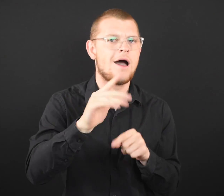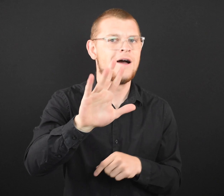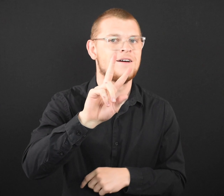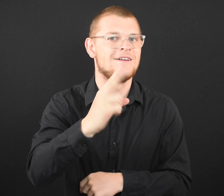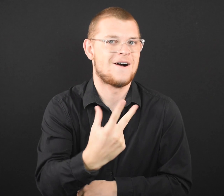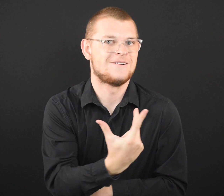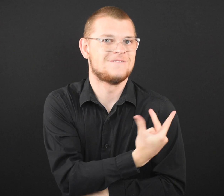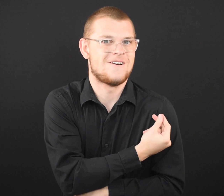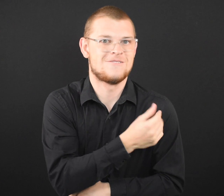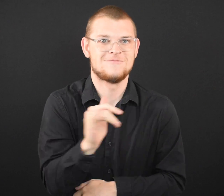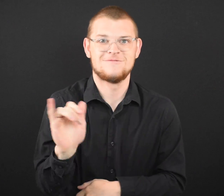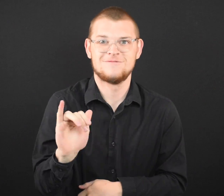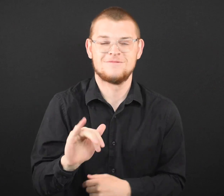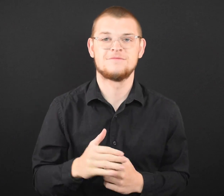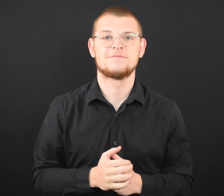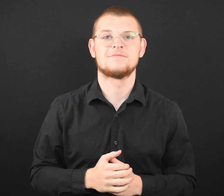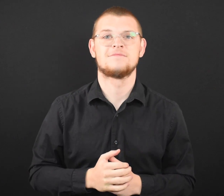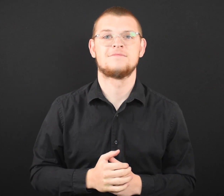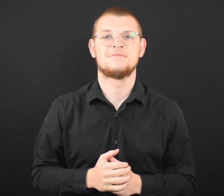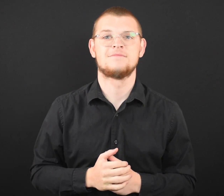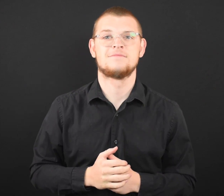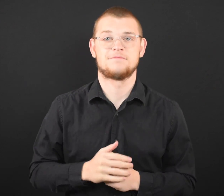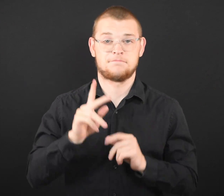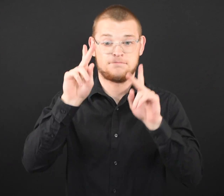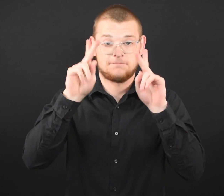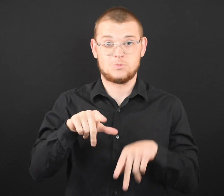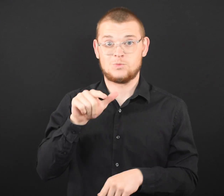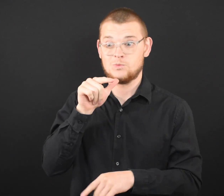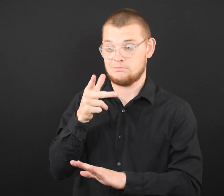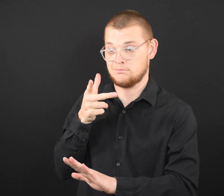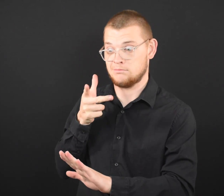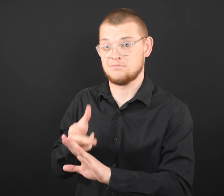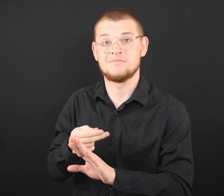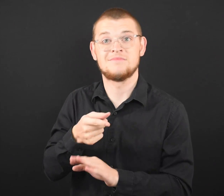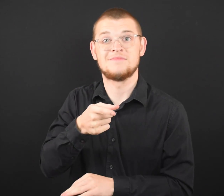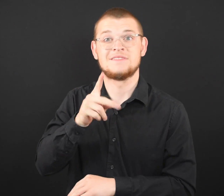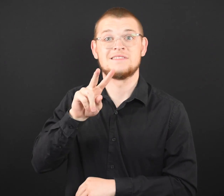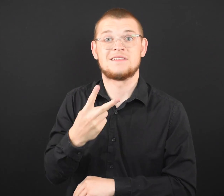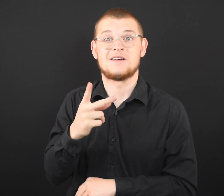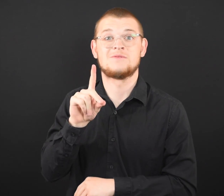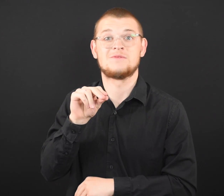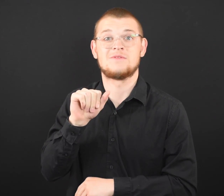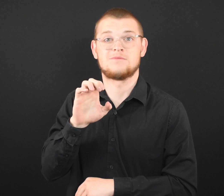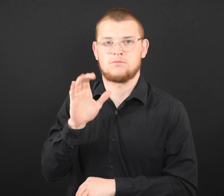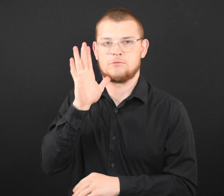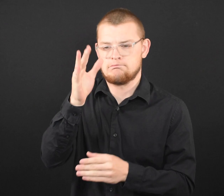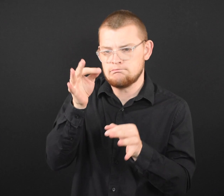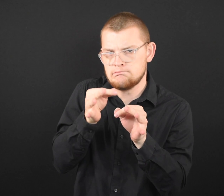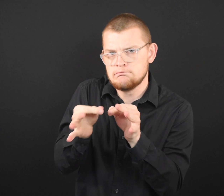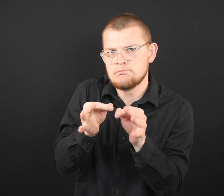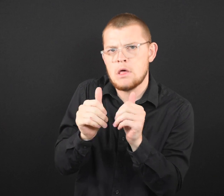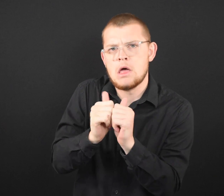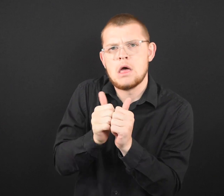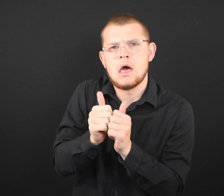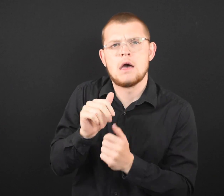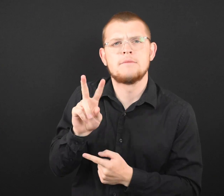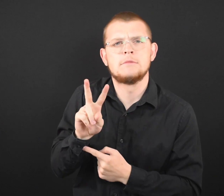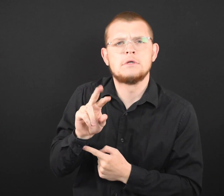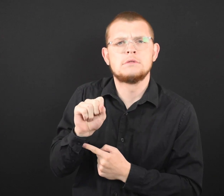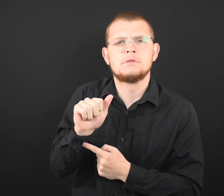V-safe will also remind you when it is time to get your second dose. The person giving you the vaccine will give you more information on v-safe.